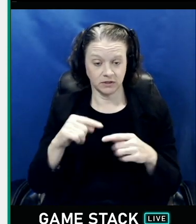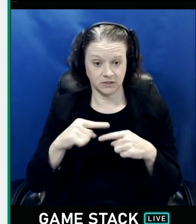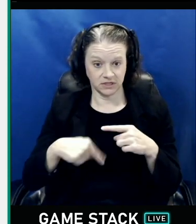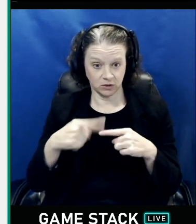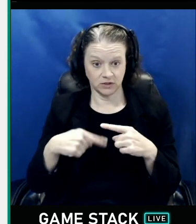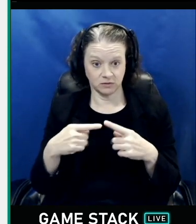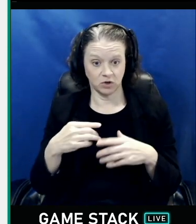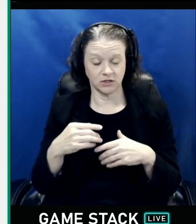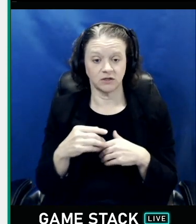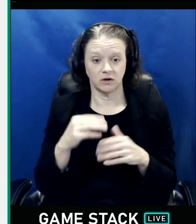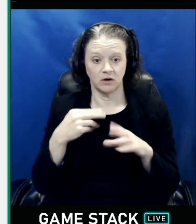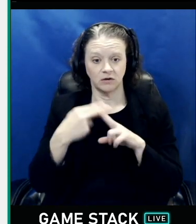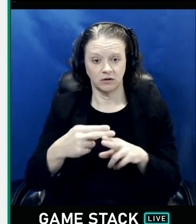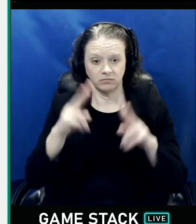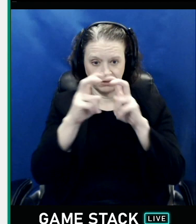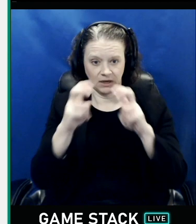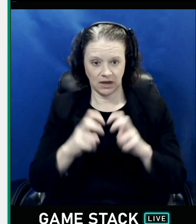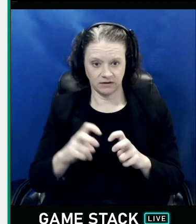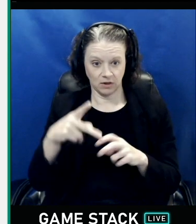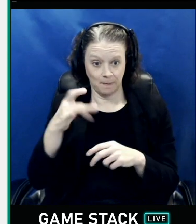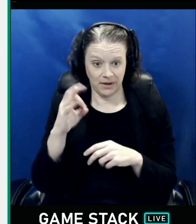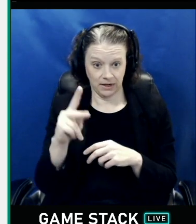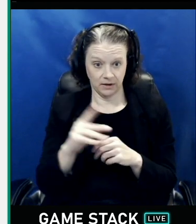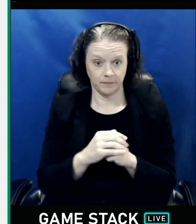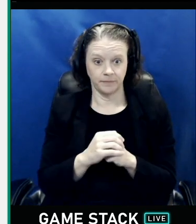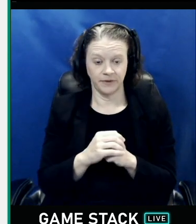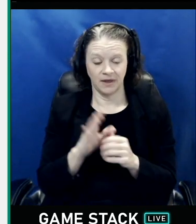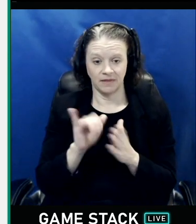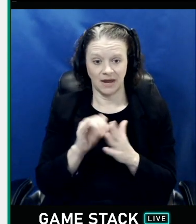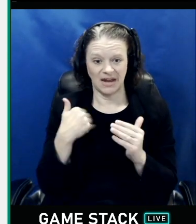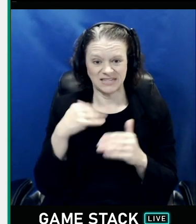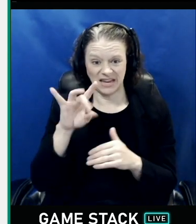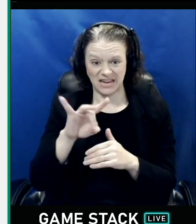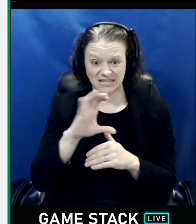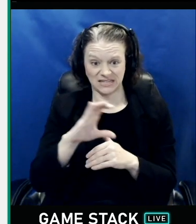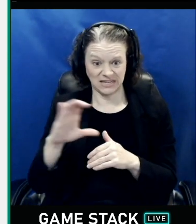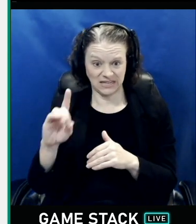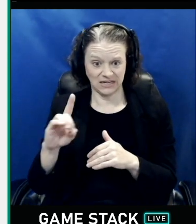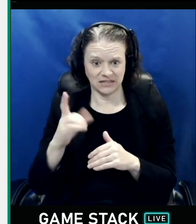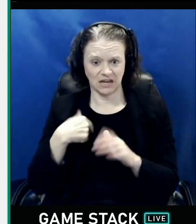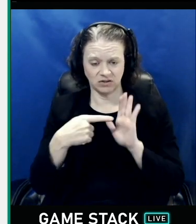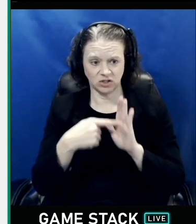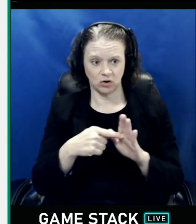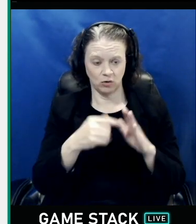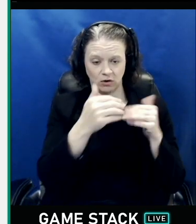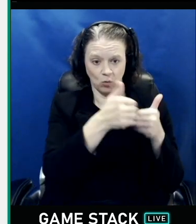codename "Castle Peak". This topology, with up to 8 CCDs, is so large that I've shown it in quadrants for simplicity.